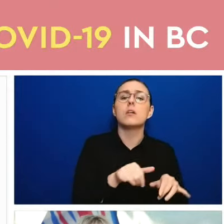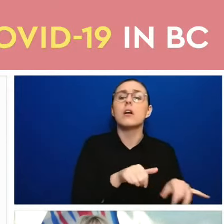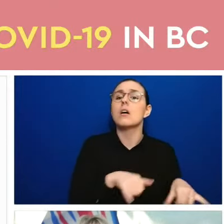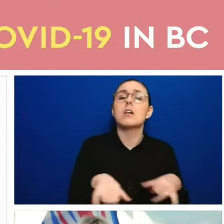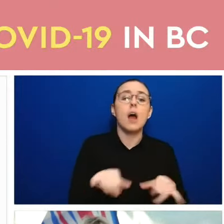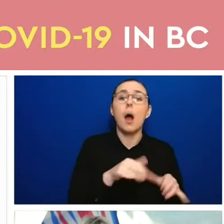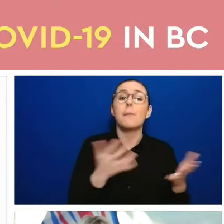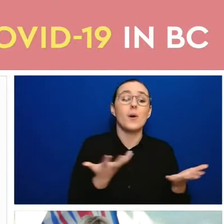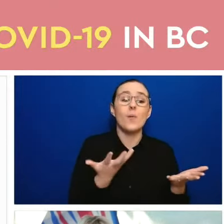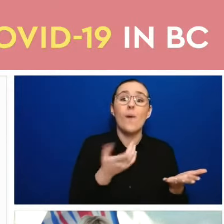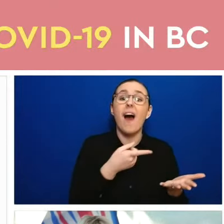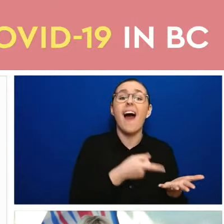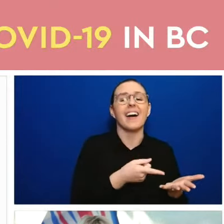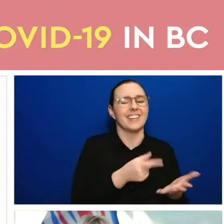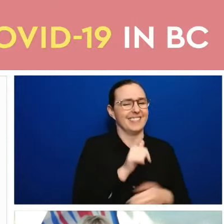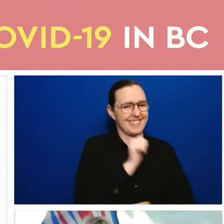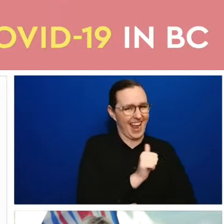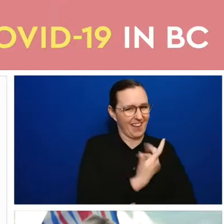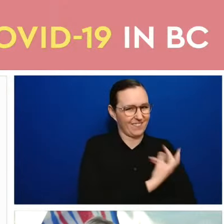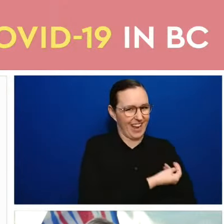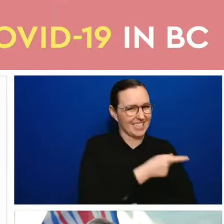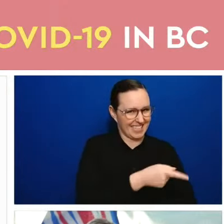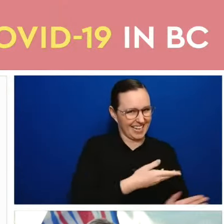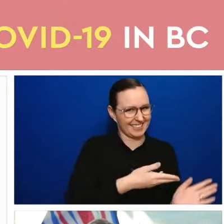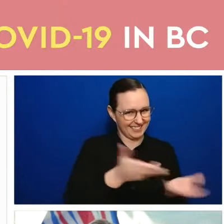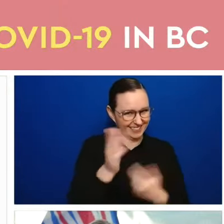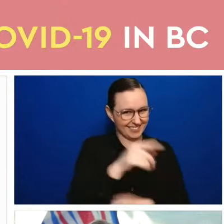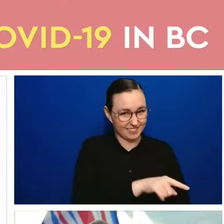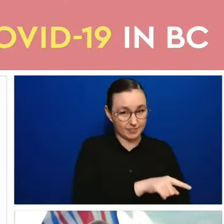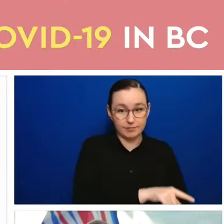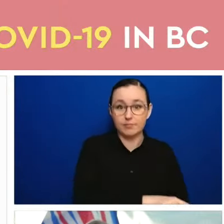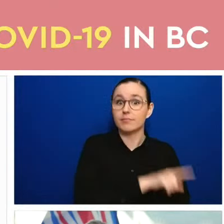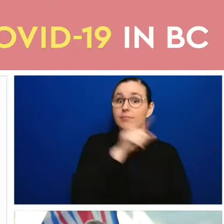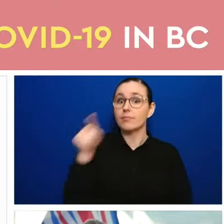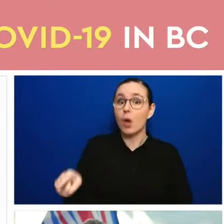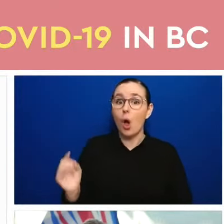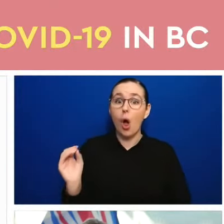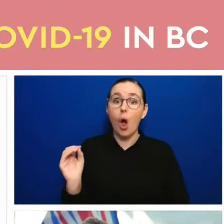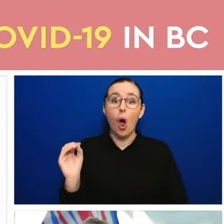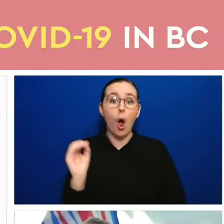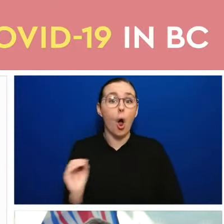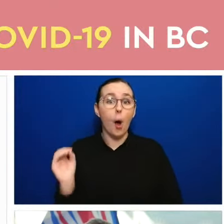hospitalization from Delta was much more common in people who